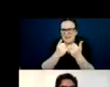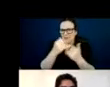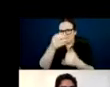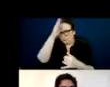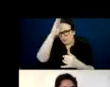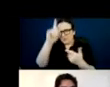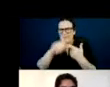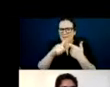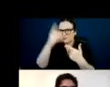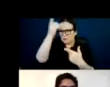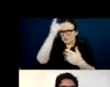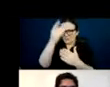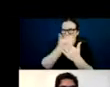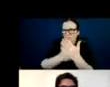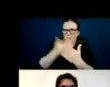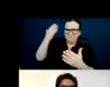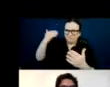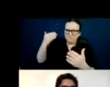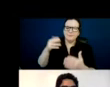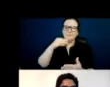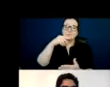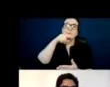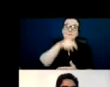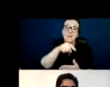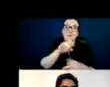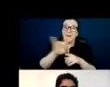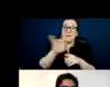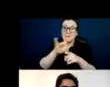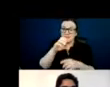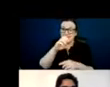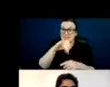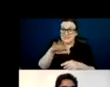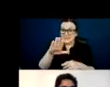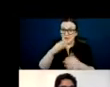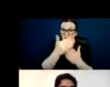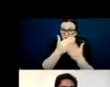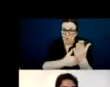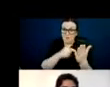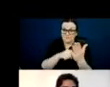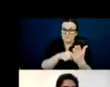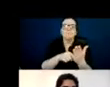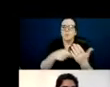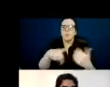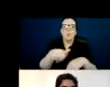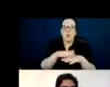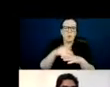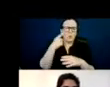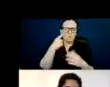in the civil framework is the piece of legislation where you will find discussions about capacity,